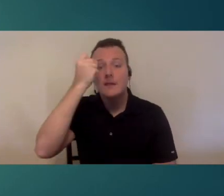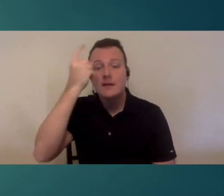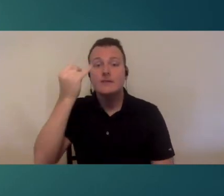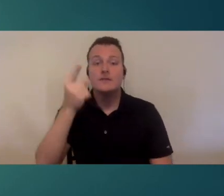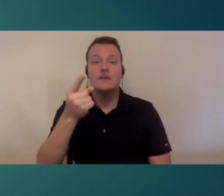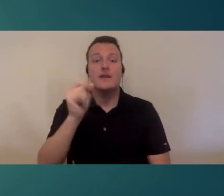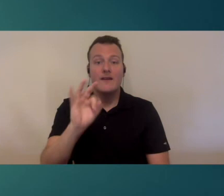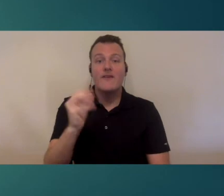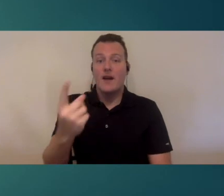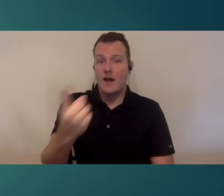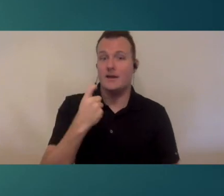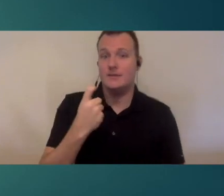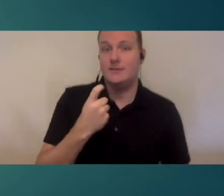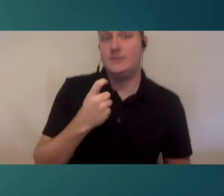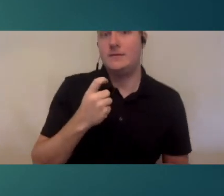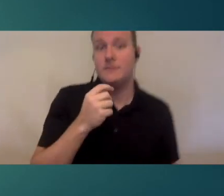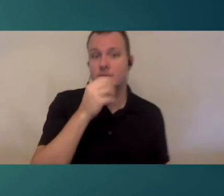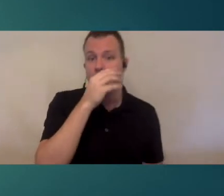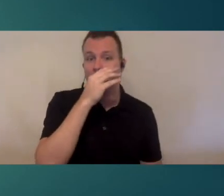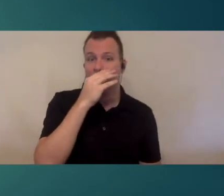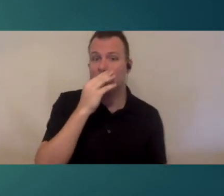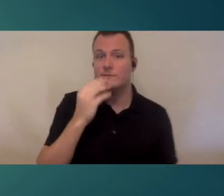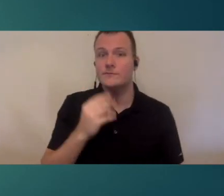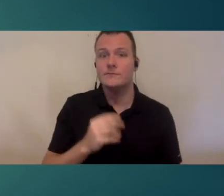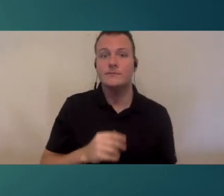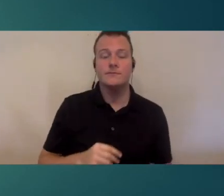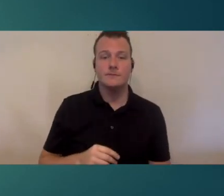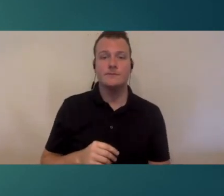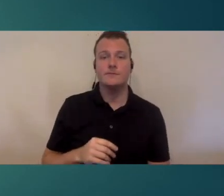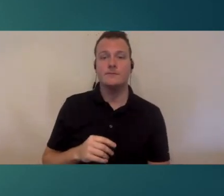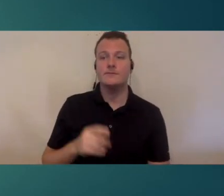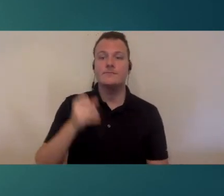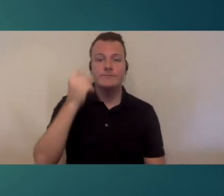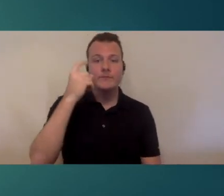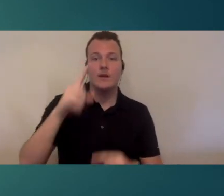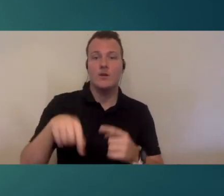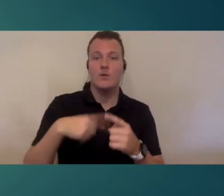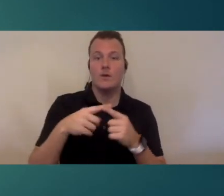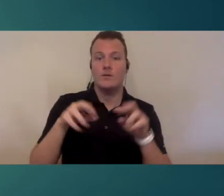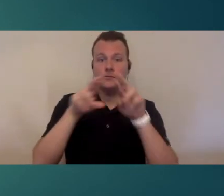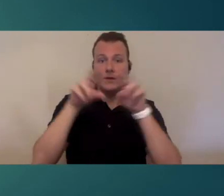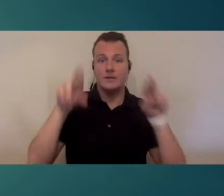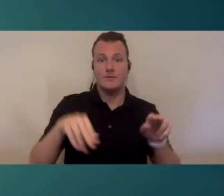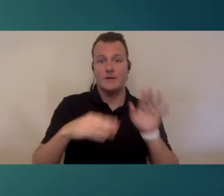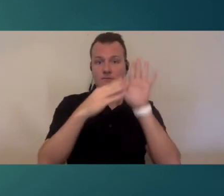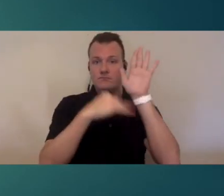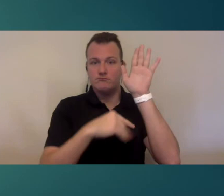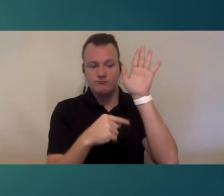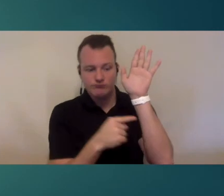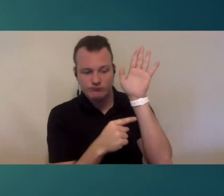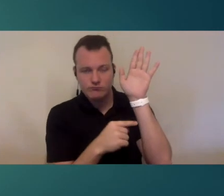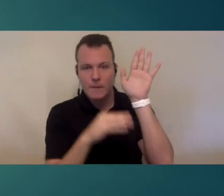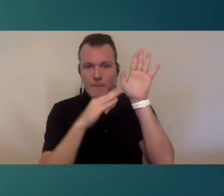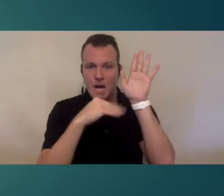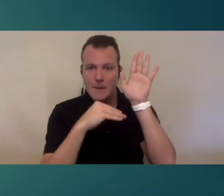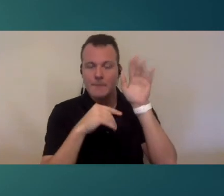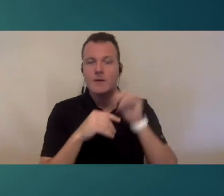specifically asked for them. So often at the very bottom of a resume or a CV, you